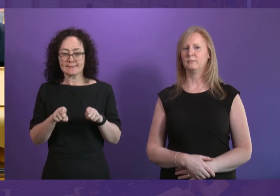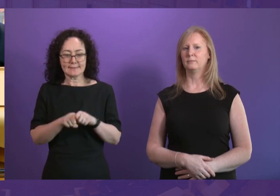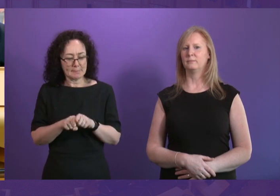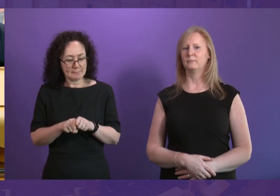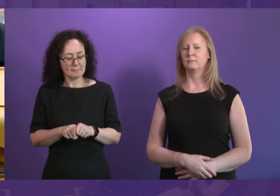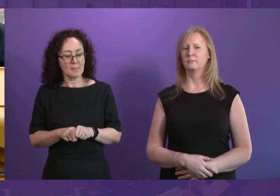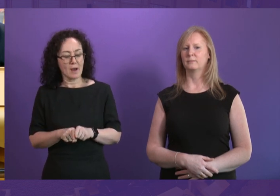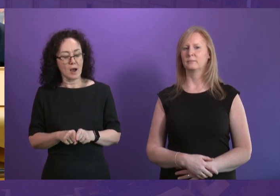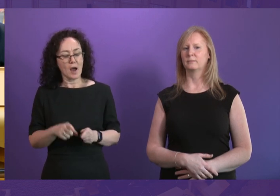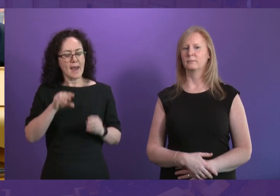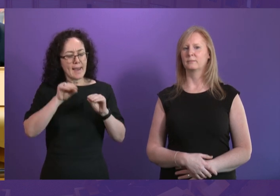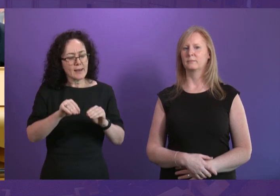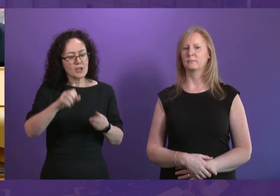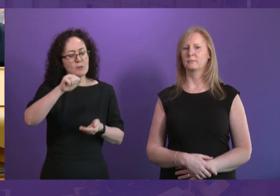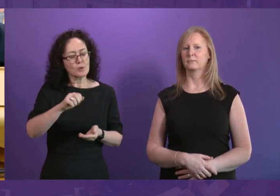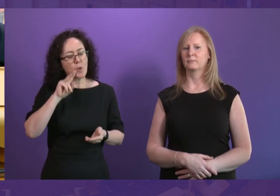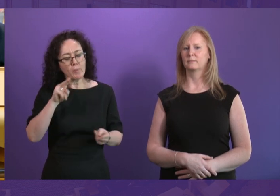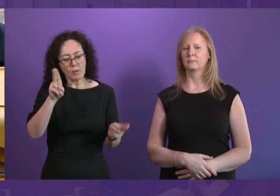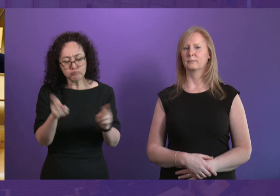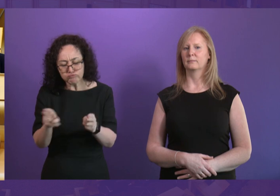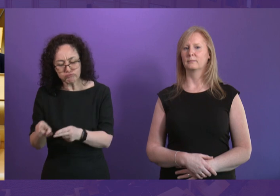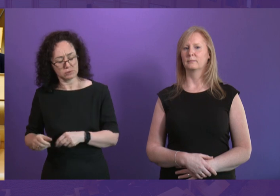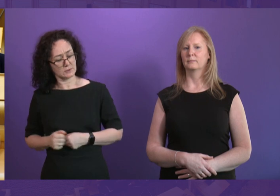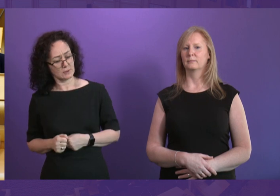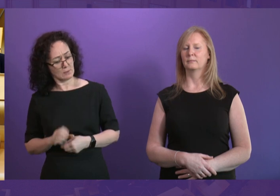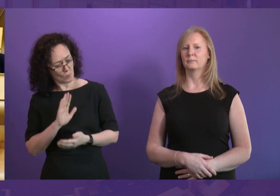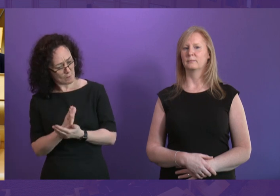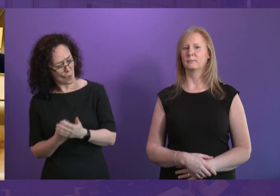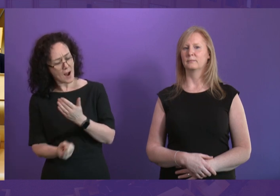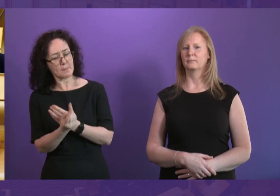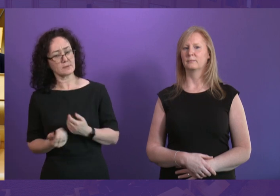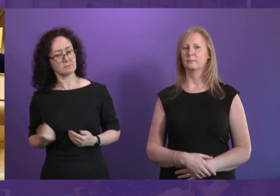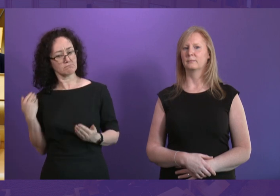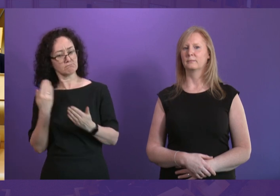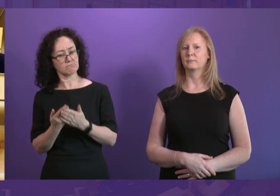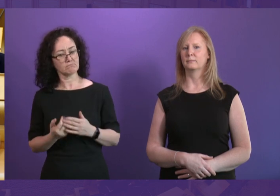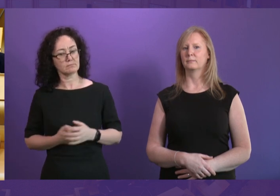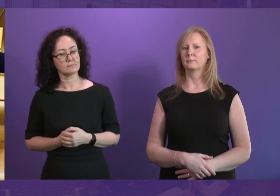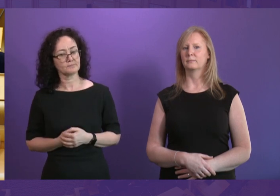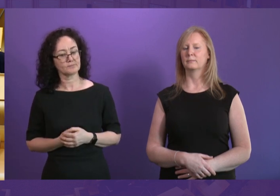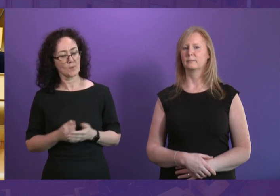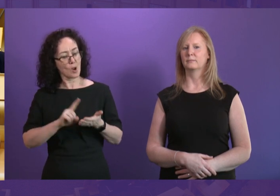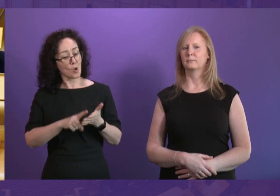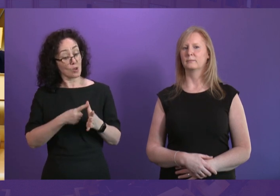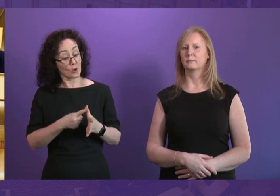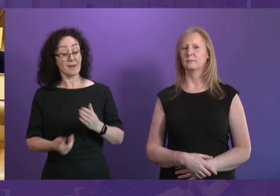happened in this financial year. Local authorities set education budgets this year that were